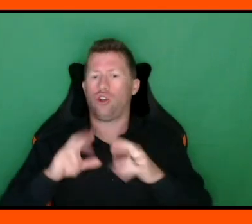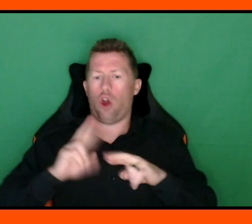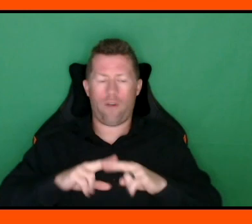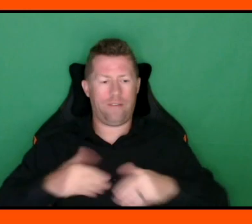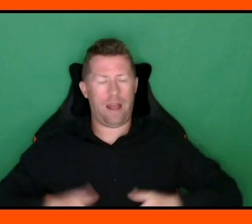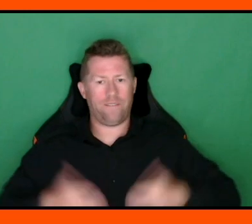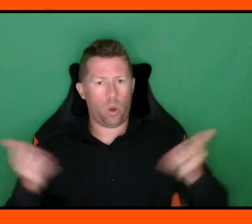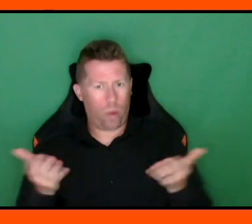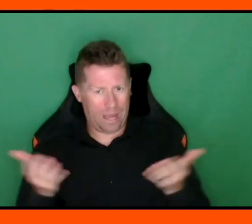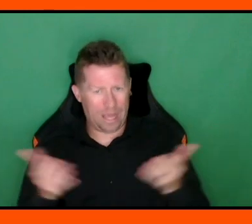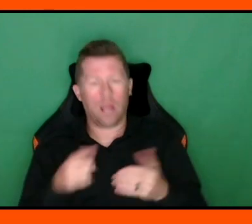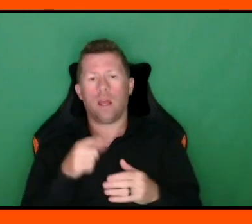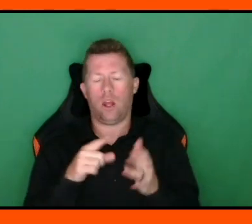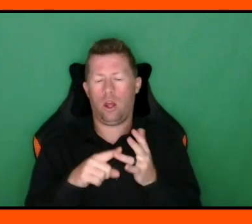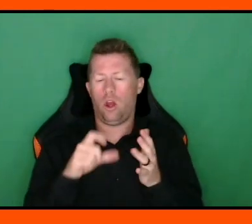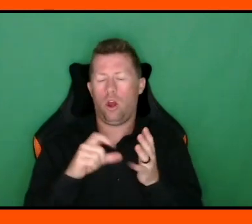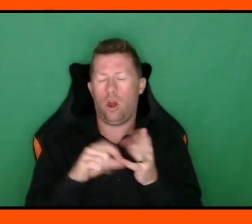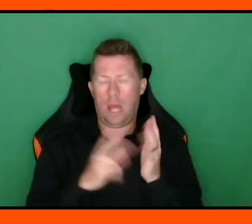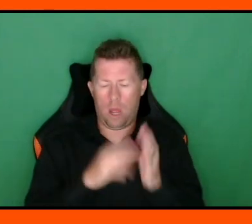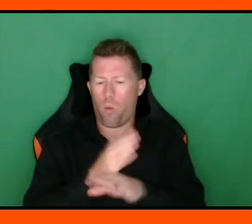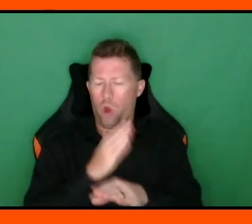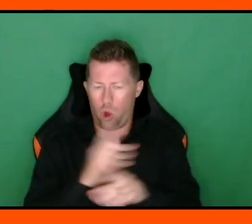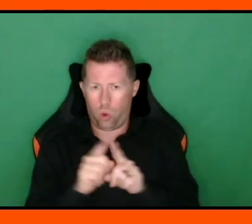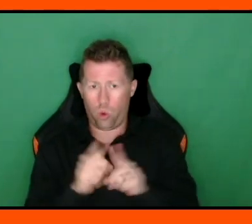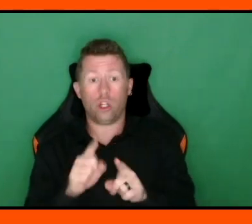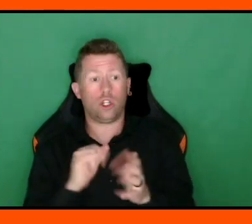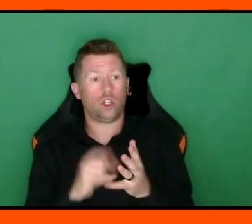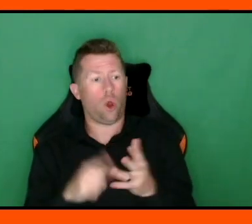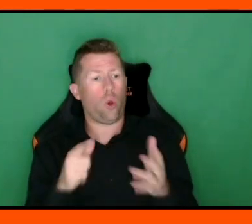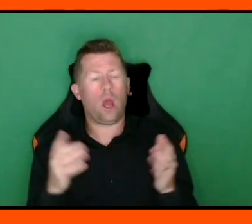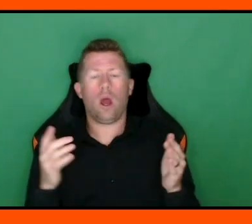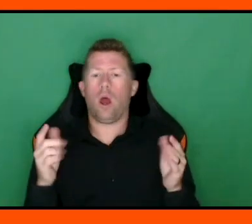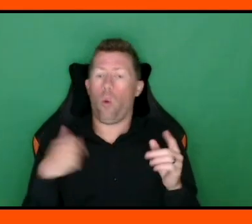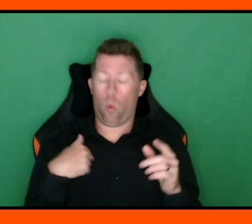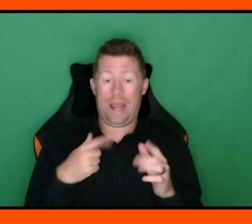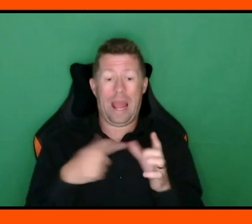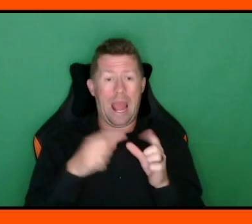We are working very closely, we are one ABS and so we are feeding information backwards and forwards.